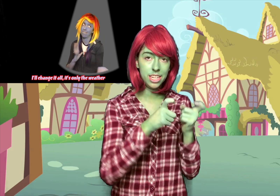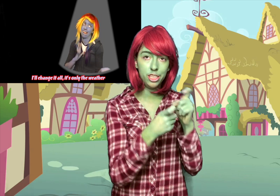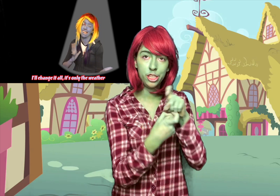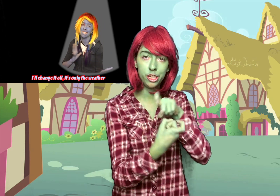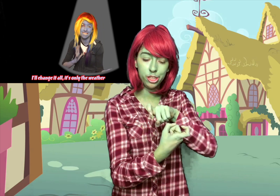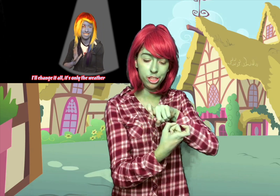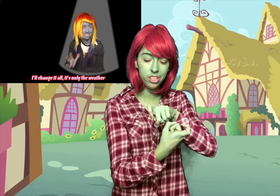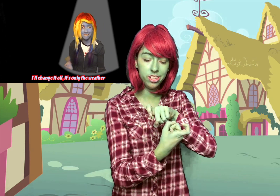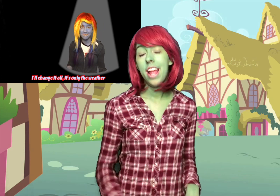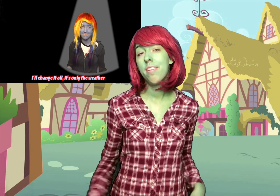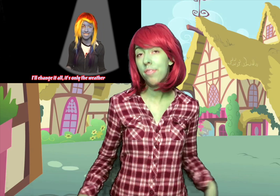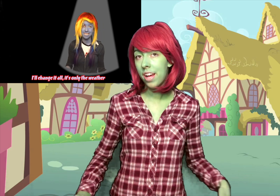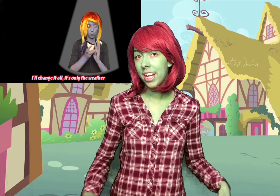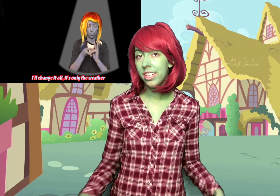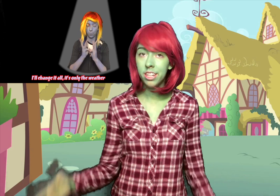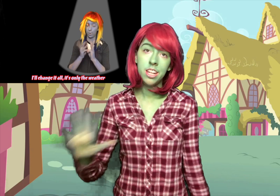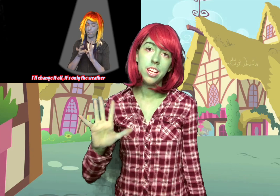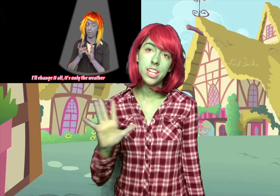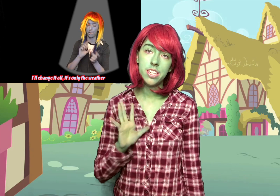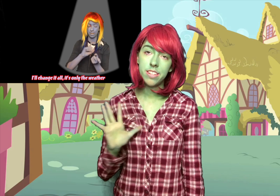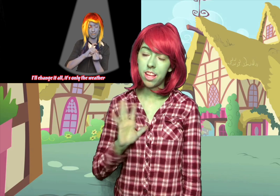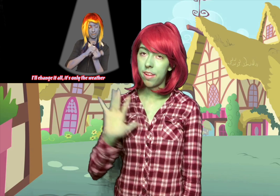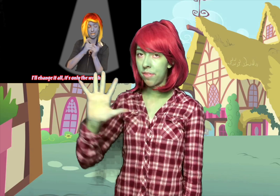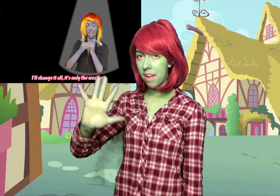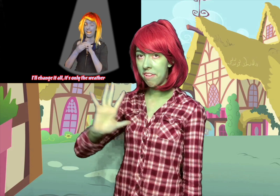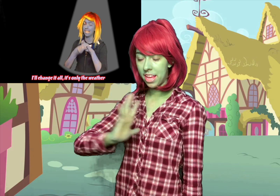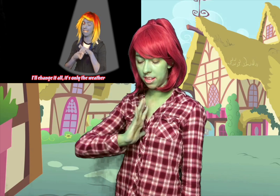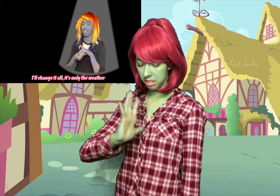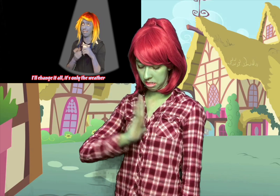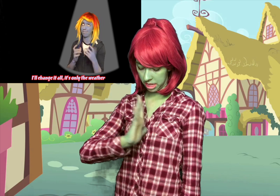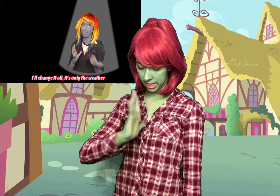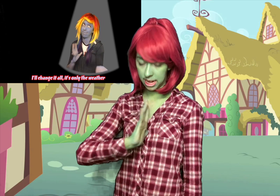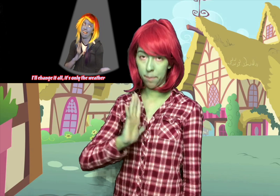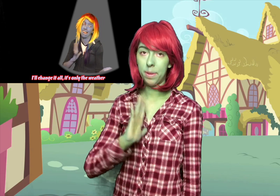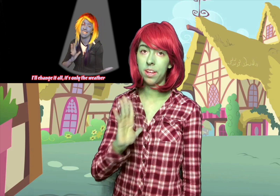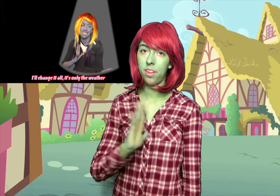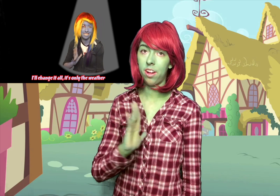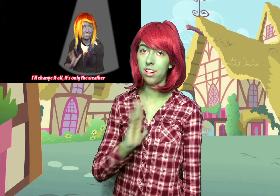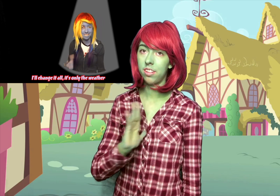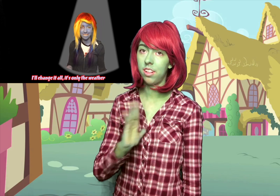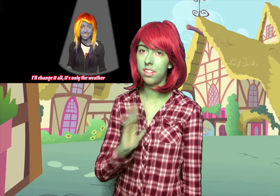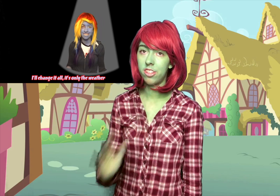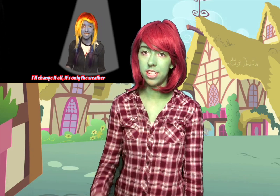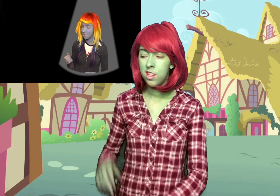and turn and FINE is a five hand like tapping on the heart on the chest